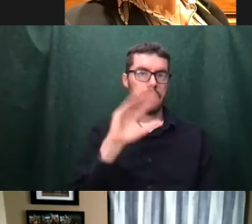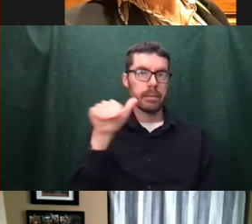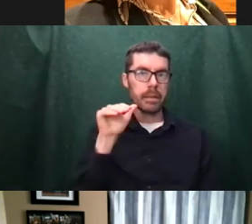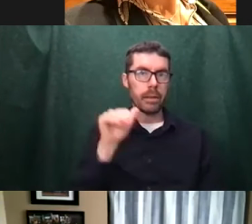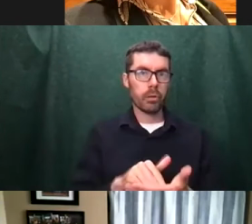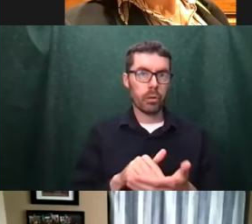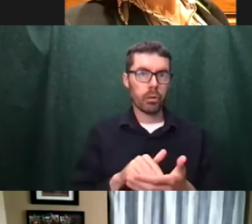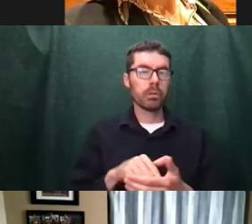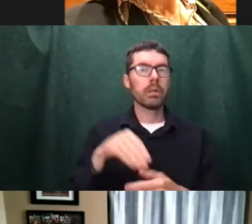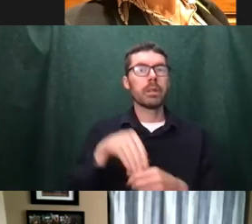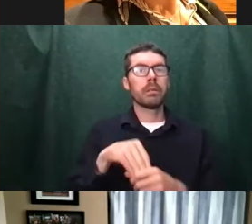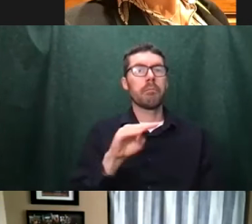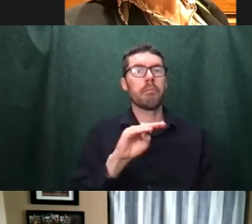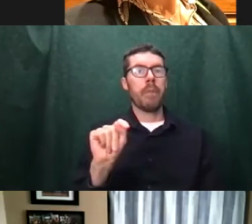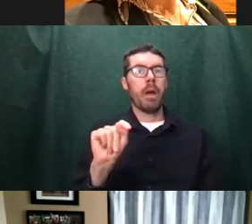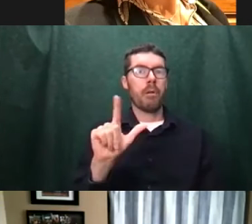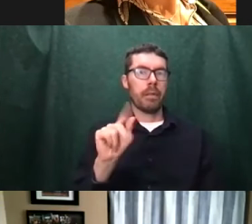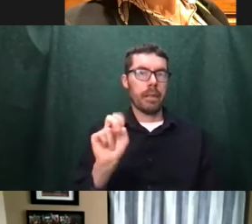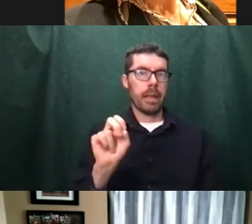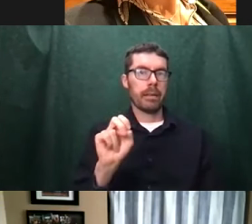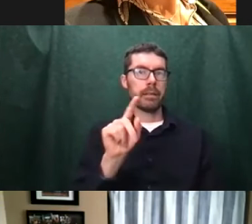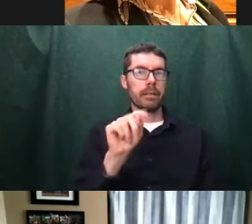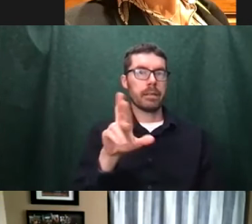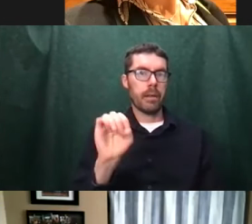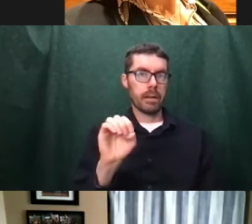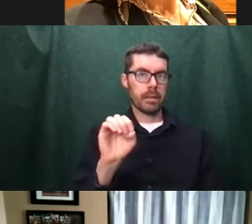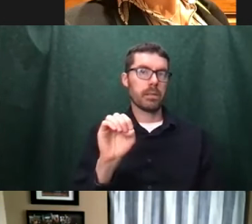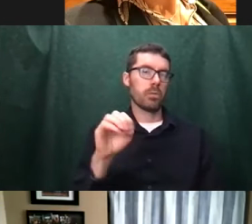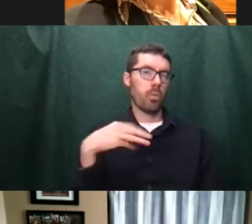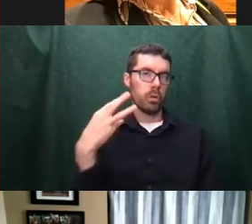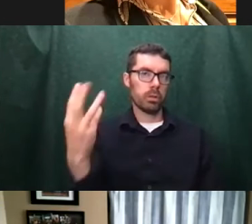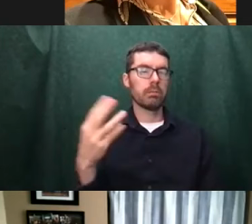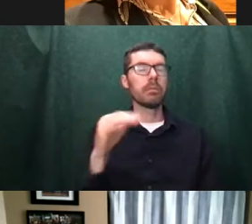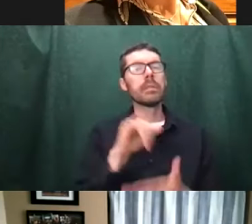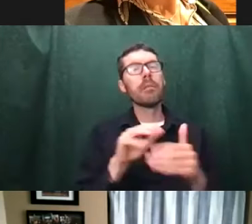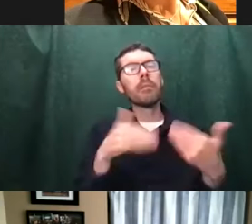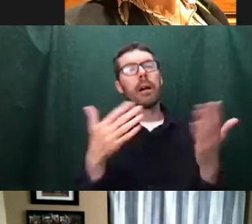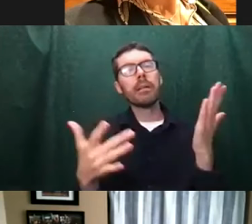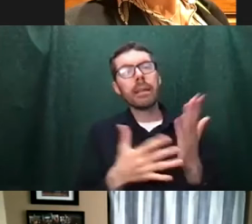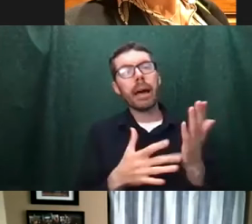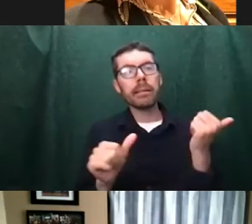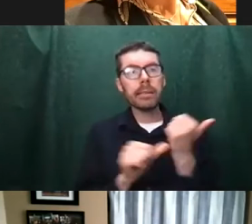Lake Terrace, Washington, uh, which provides technical assistance training and support